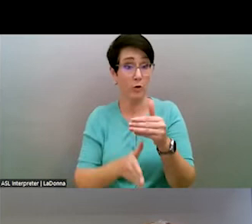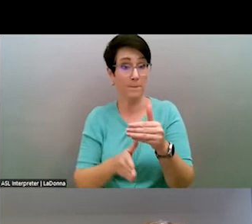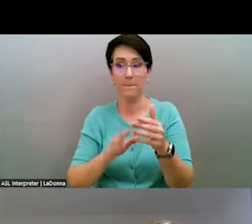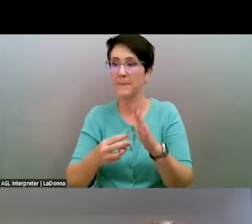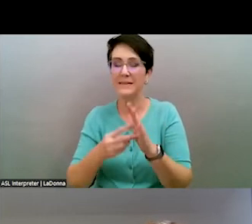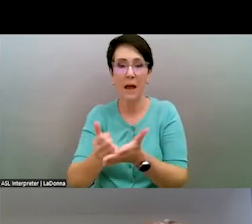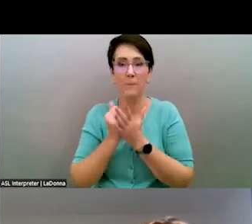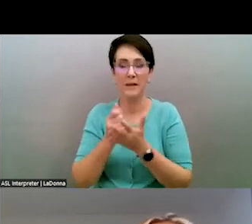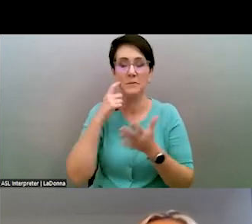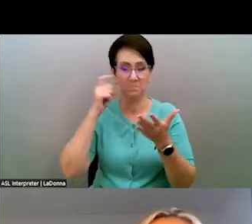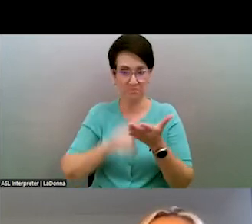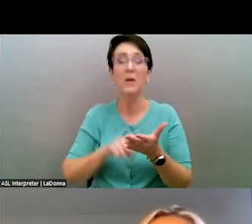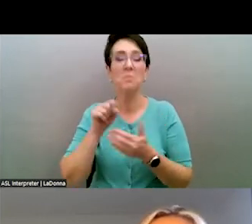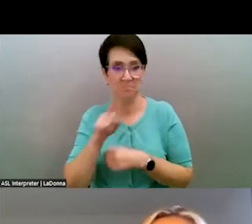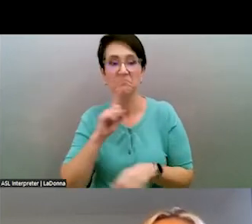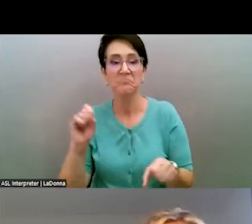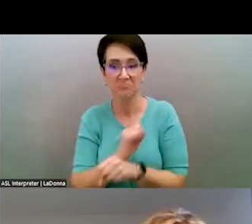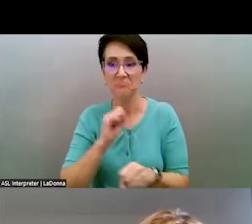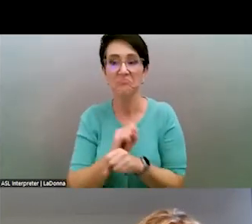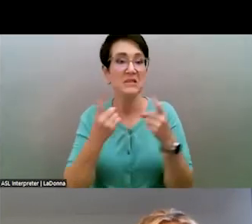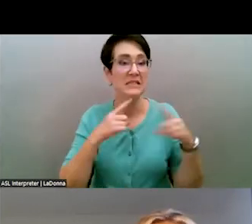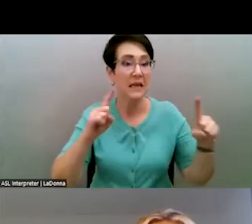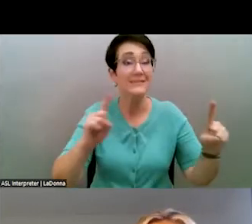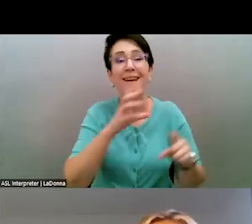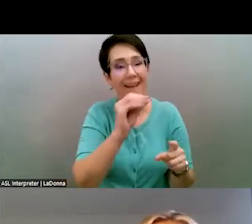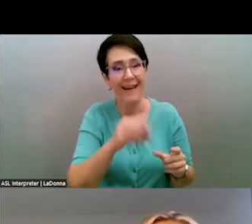ALSO HELPS, YOU KNOW THE PRO VIERS OF CARE UNDERSTAND A LITTLE BIT MORE WHAT IS THEIR TARGET.